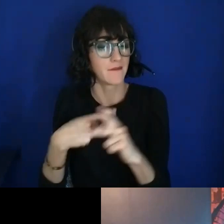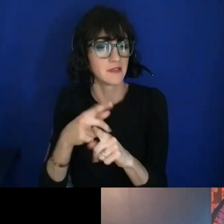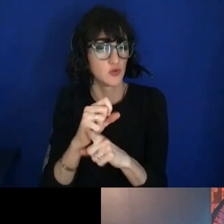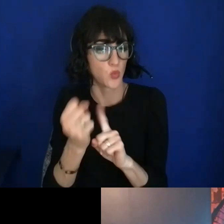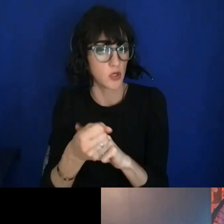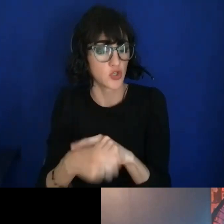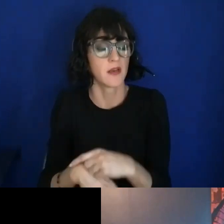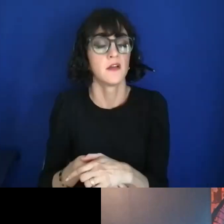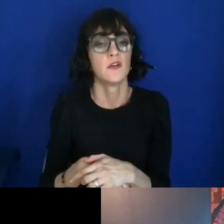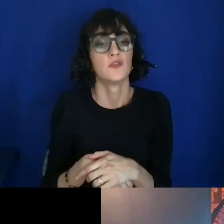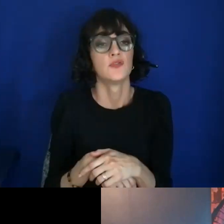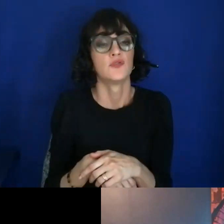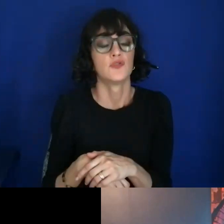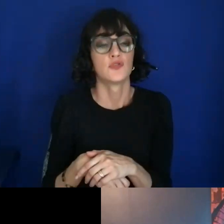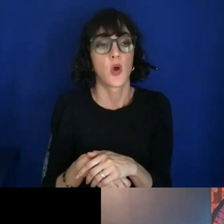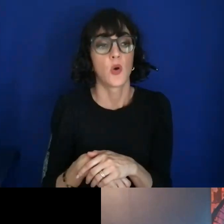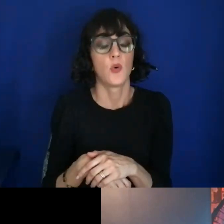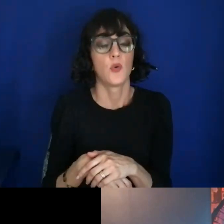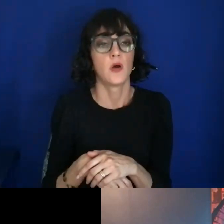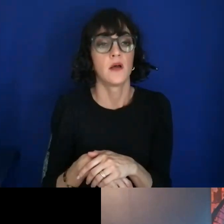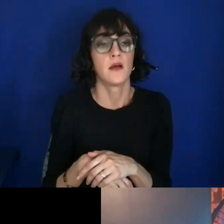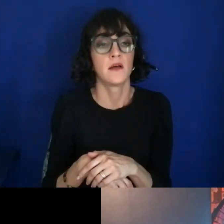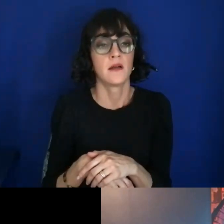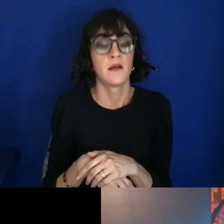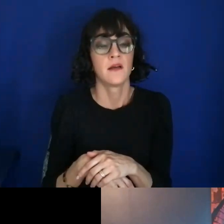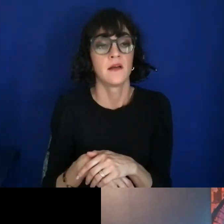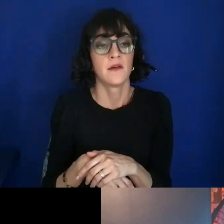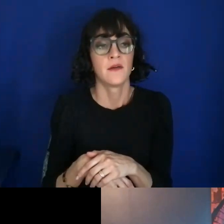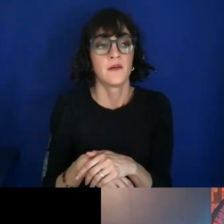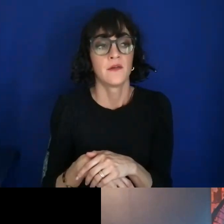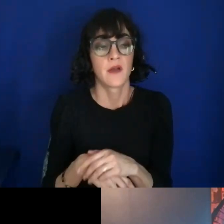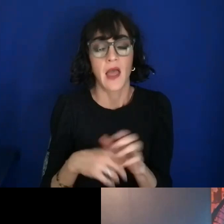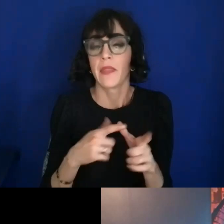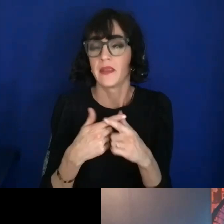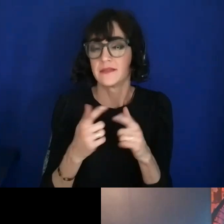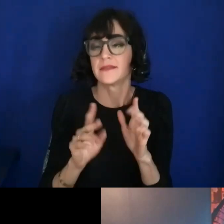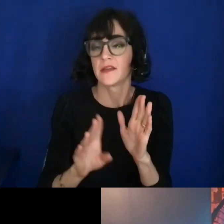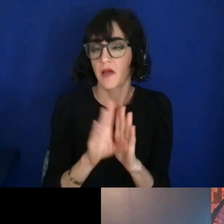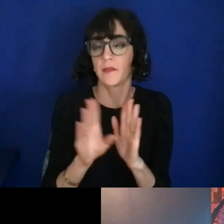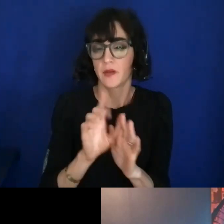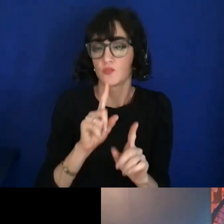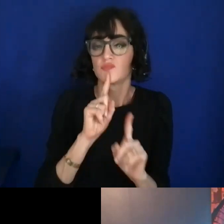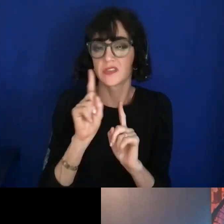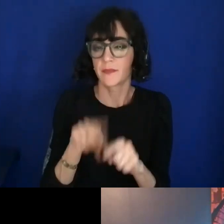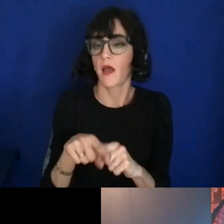then that way um and coming up with a response protocol uh having someone that they could